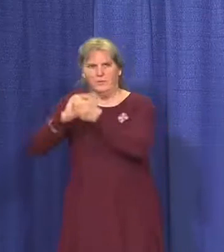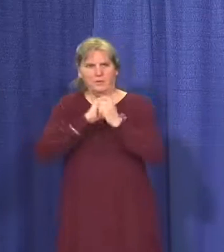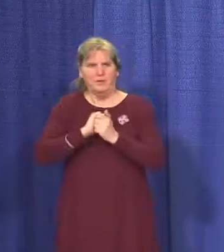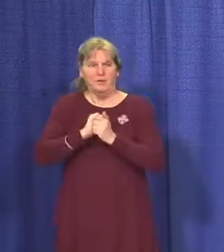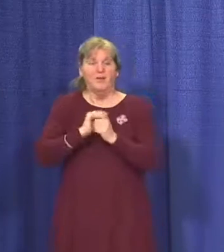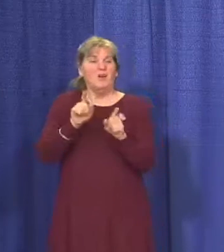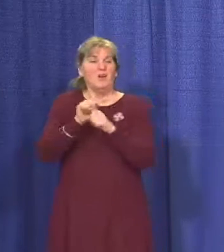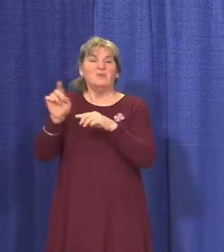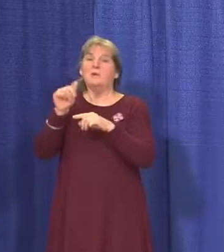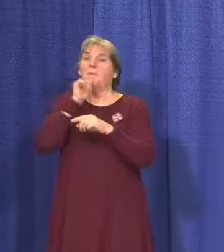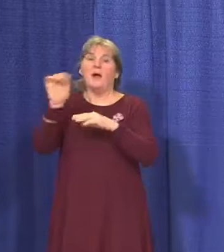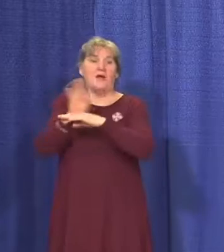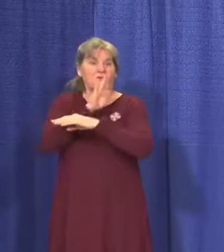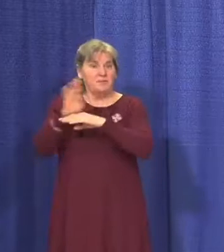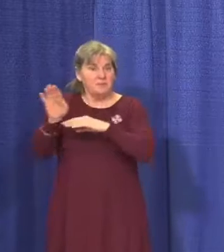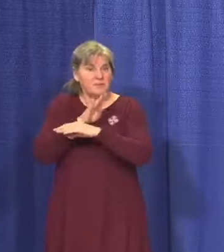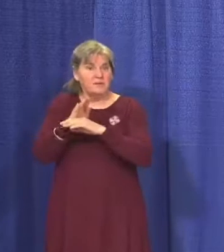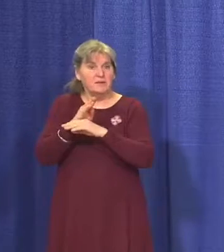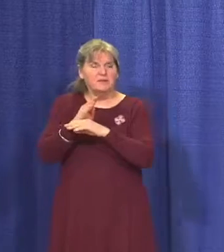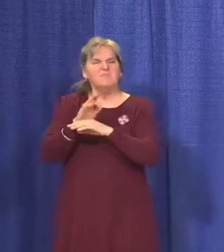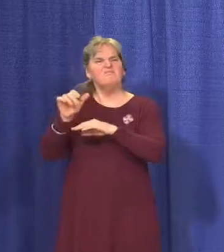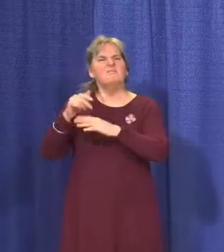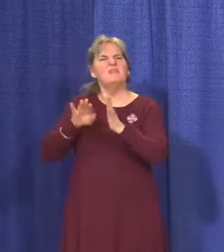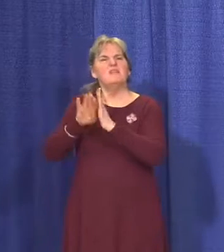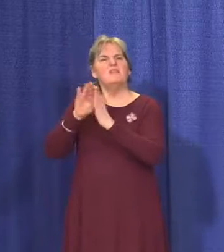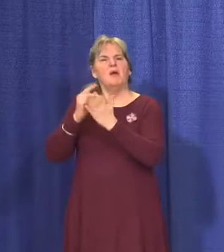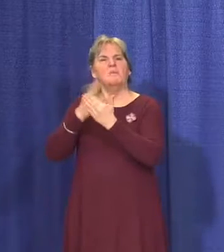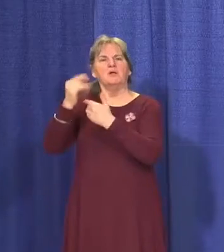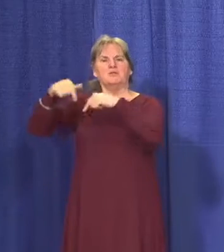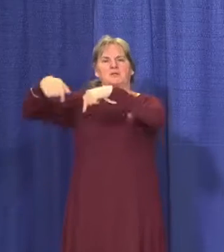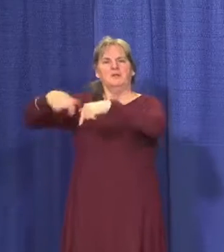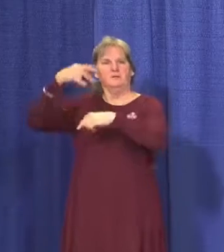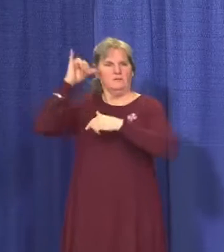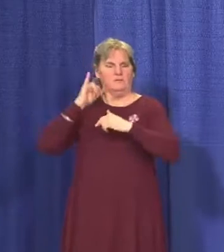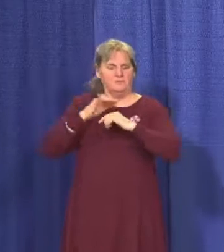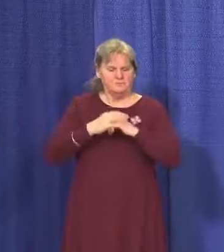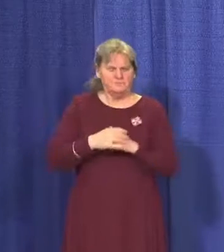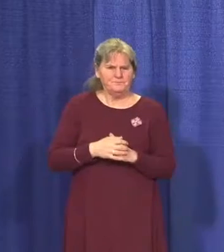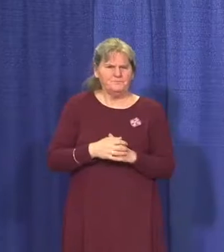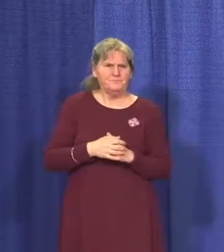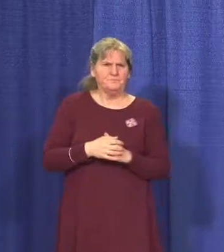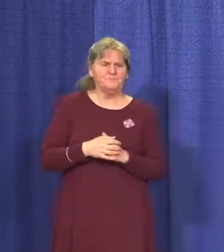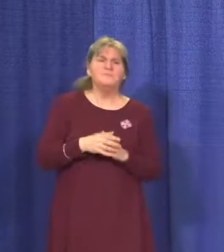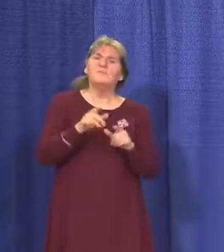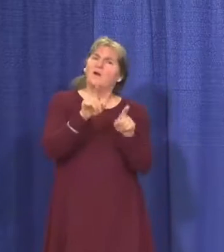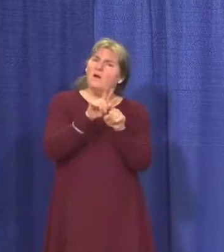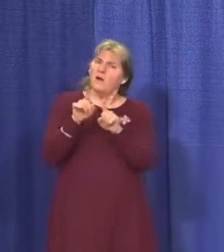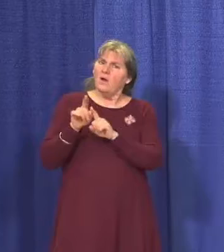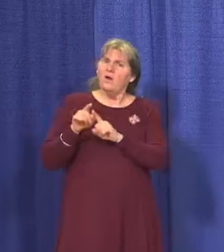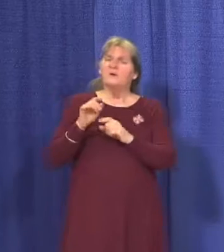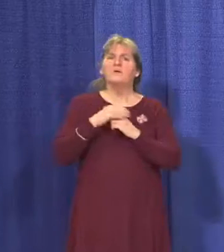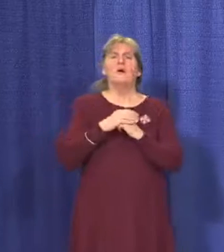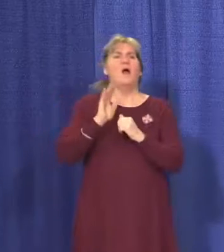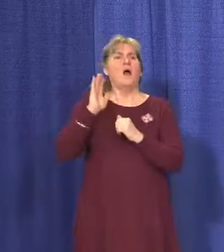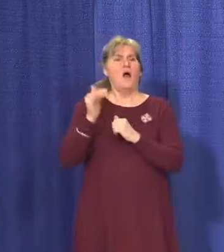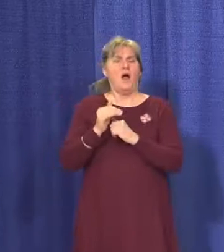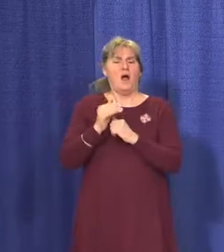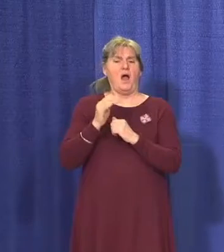look at private sector investments and projects here in the Yukon. Lee will look to our housing